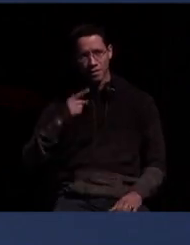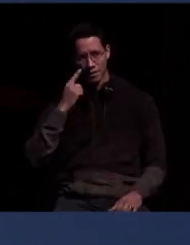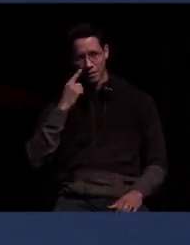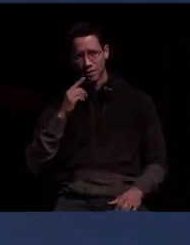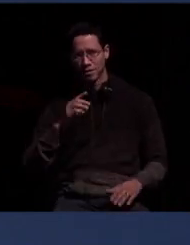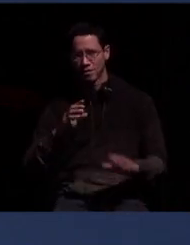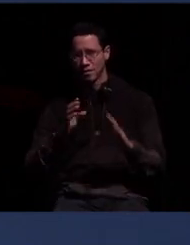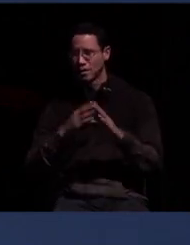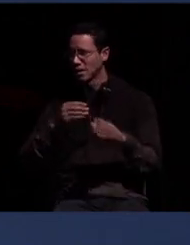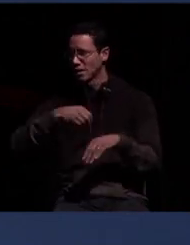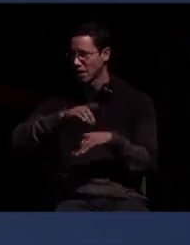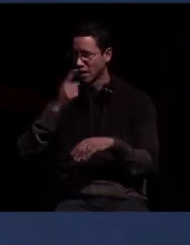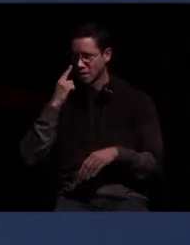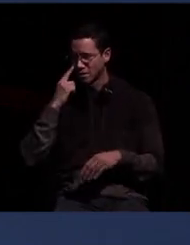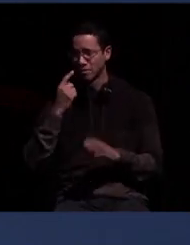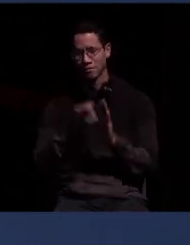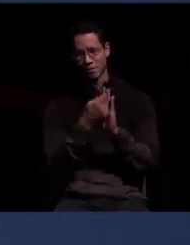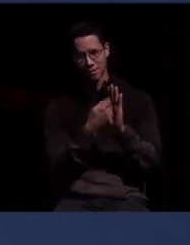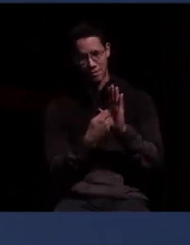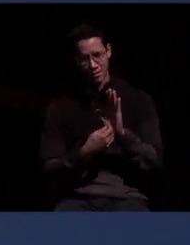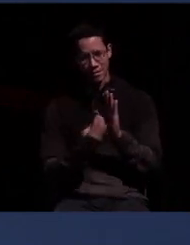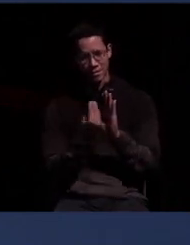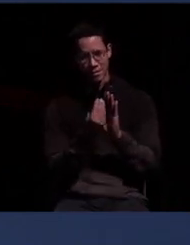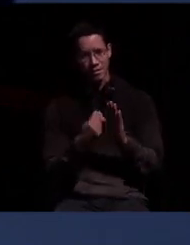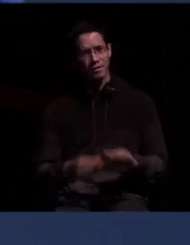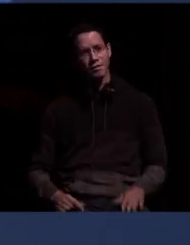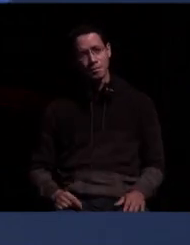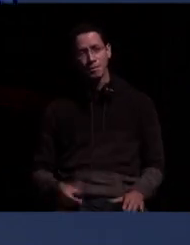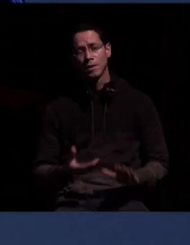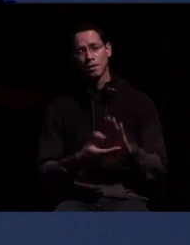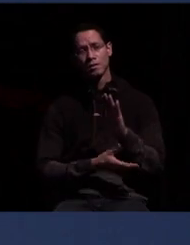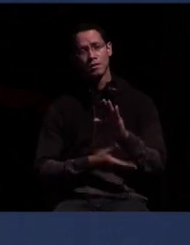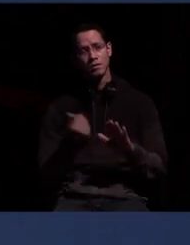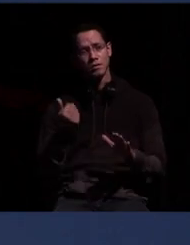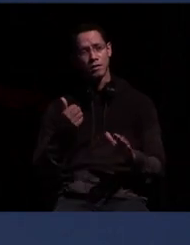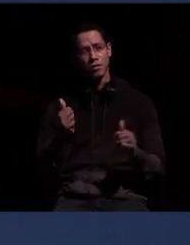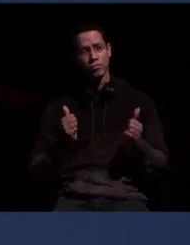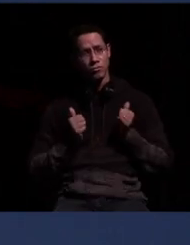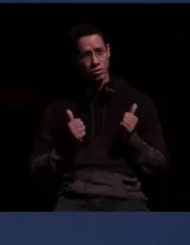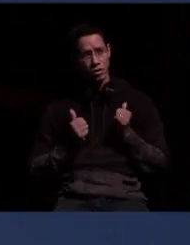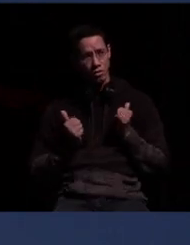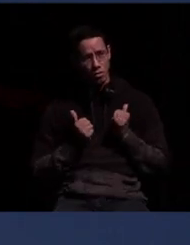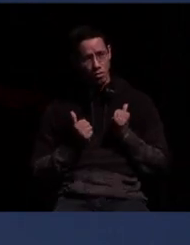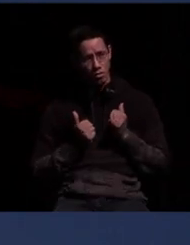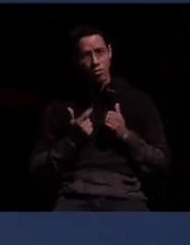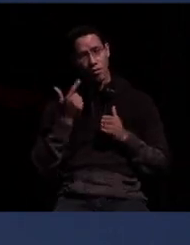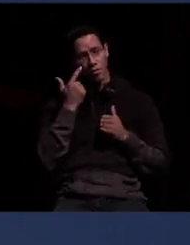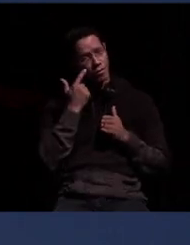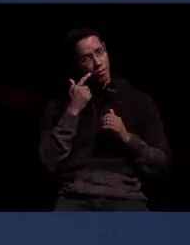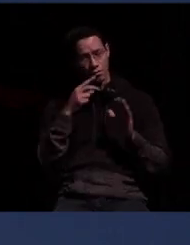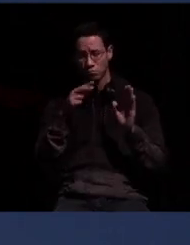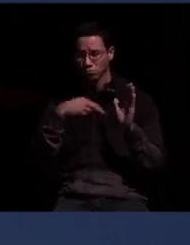to not leave you so comfortable. Look in all magazines, look in all papers,